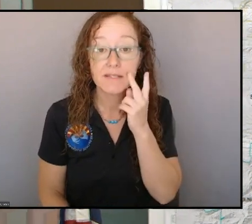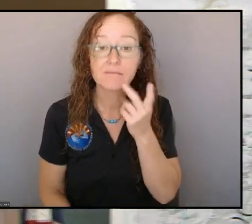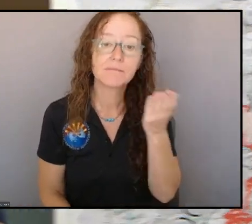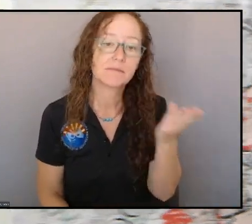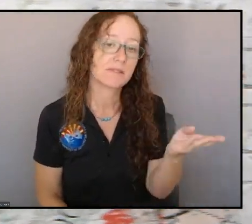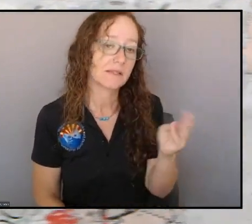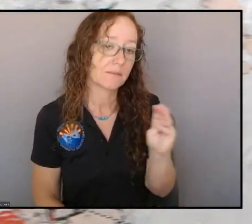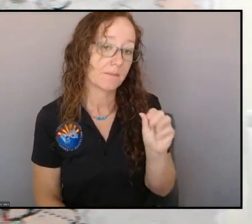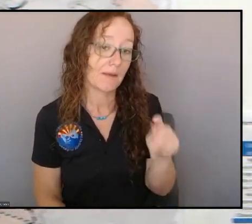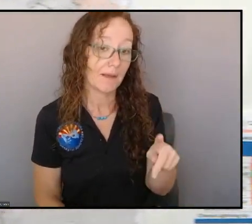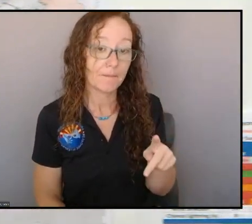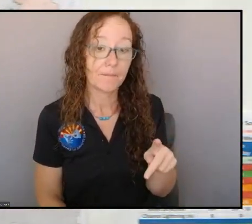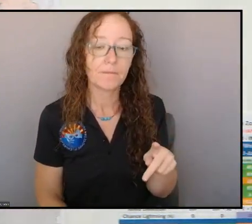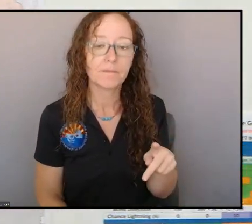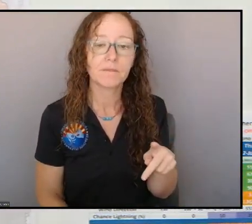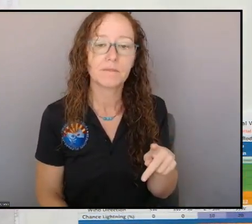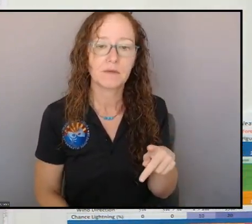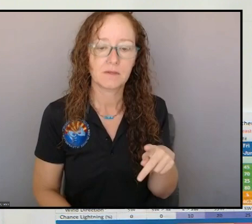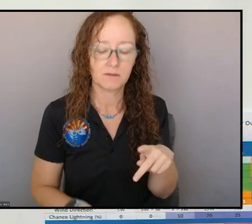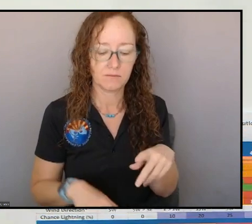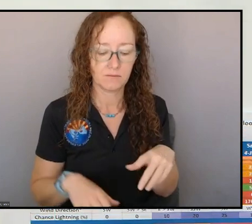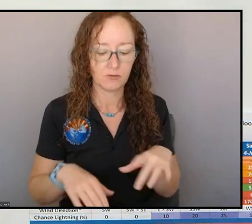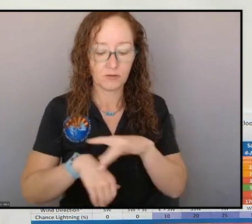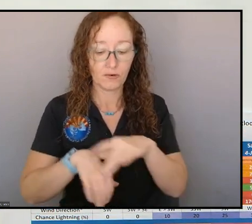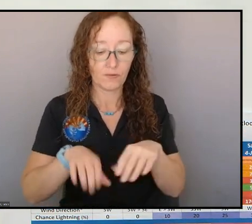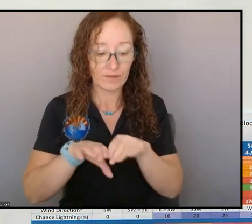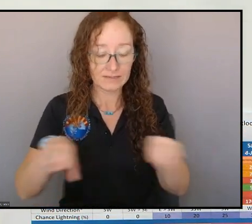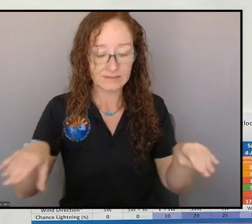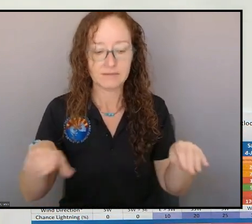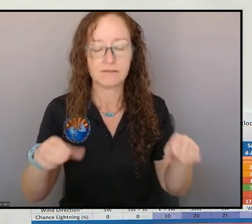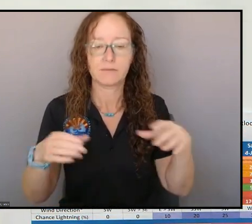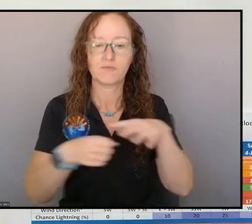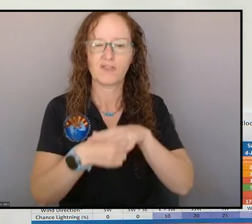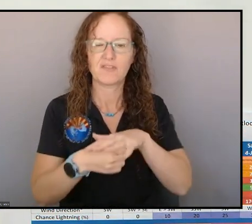pressure. This is just one model forecast. So if you'll notice up